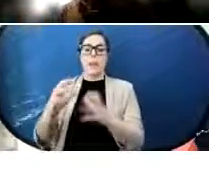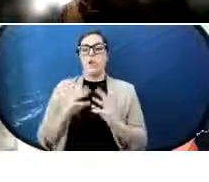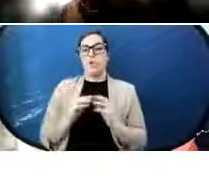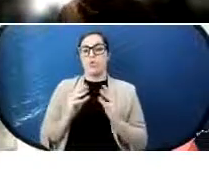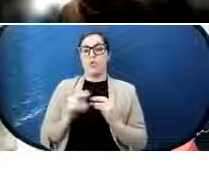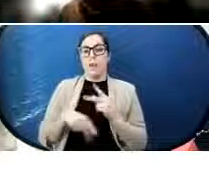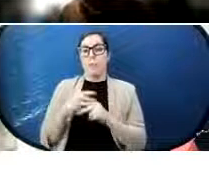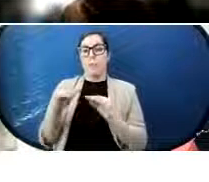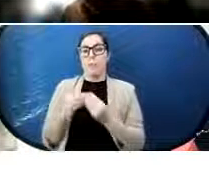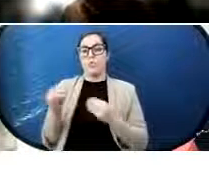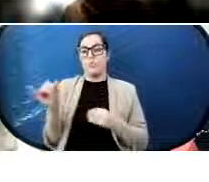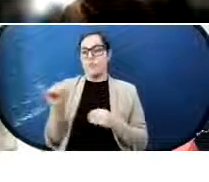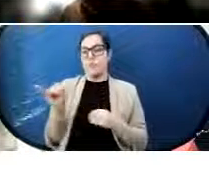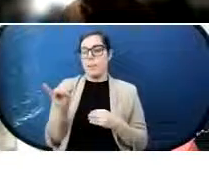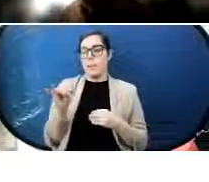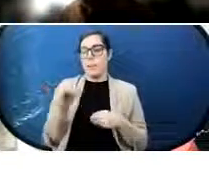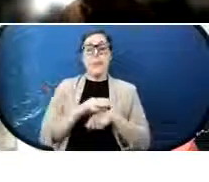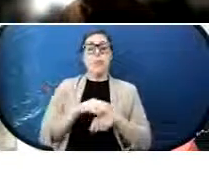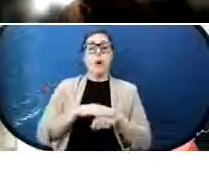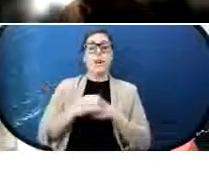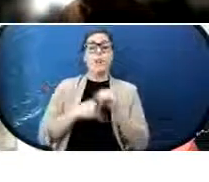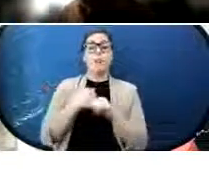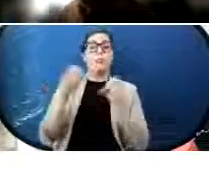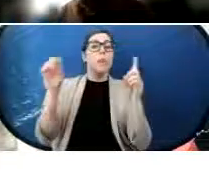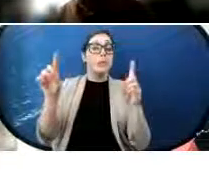like Council on International Education, for example, or Institute for study abroad.